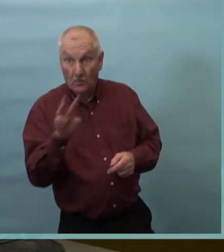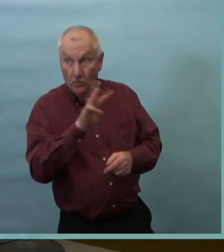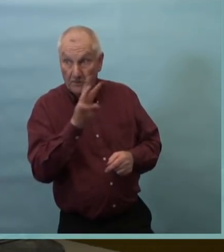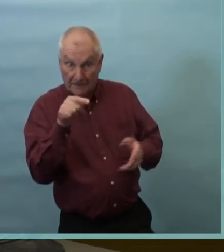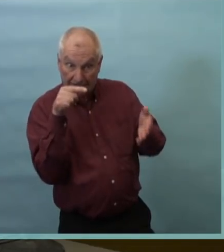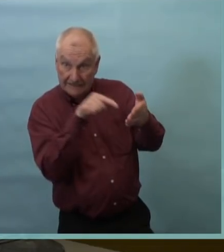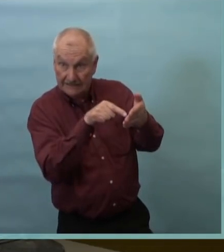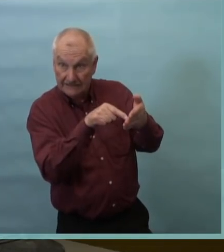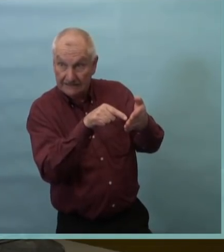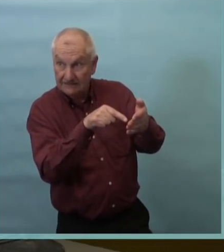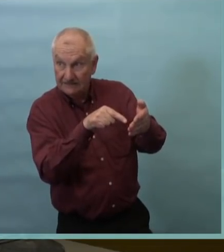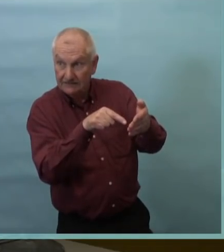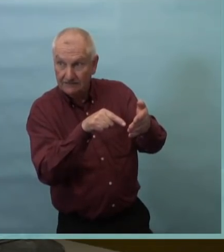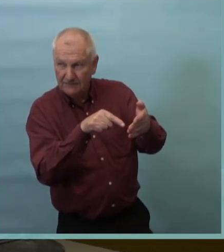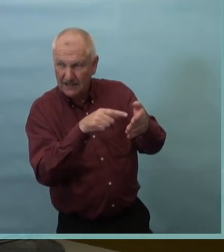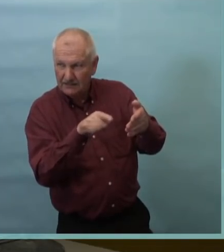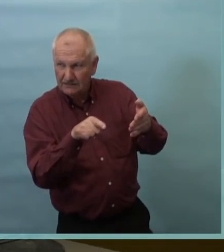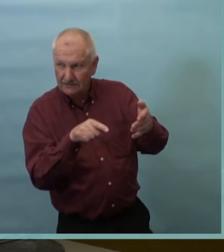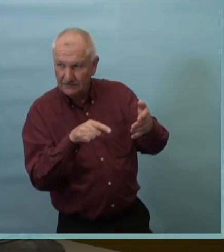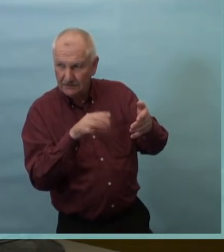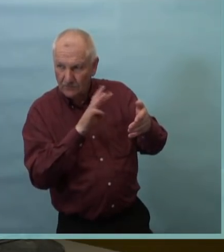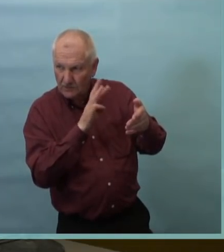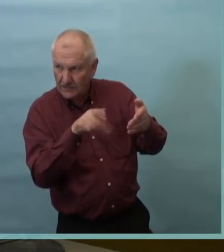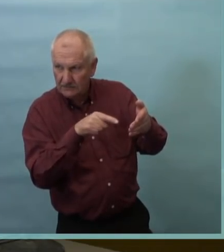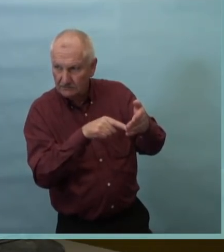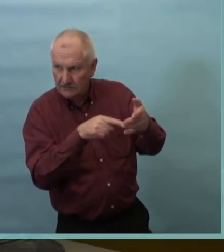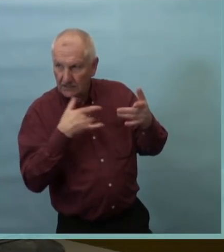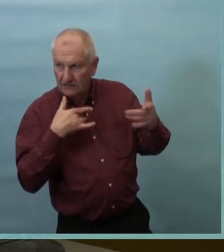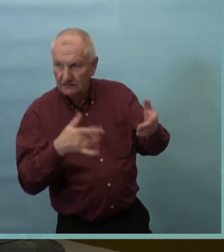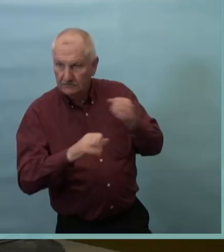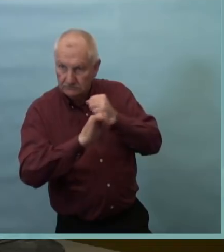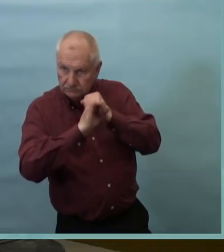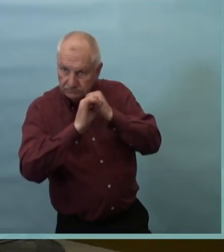information onto the website the latest one up here from when there